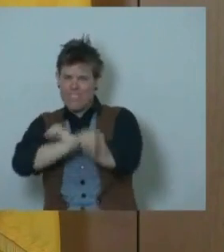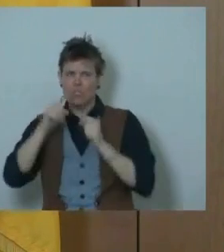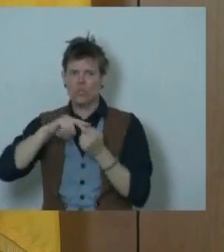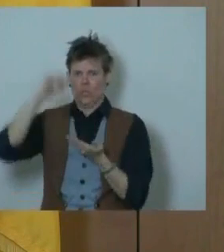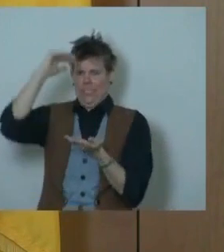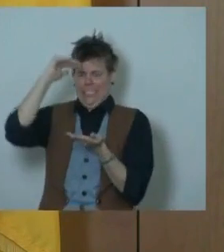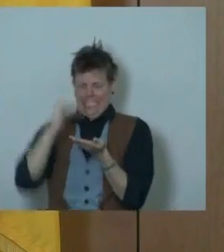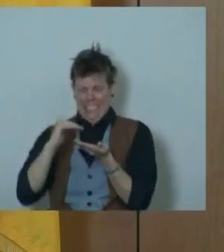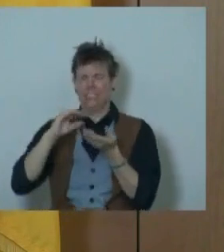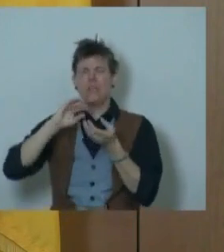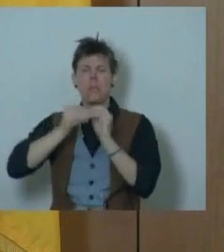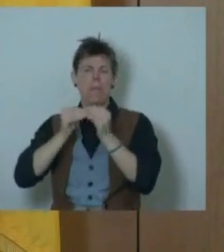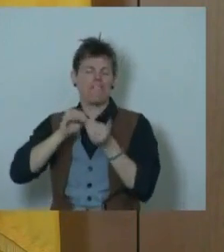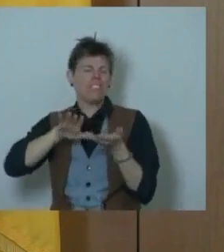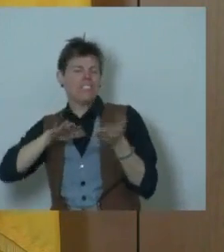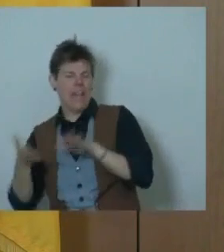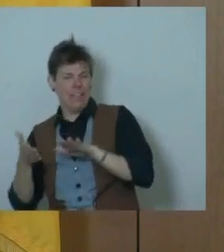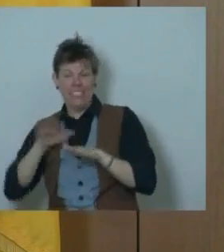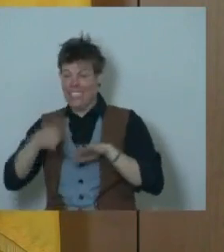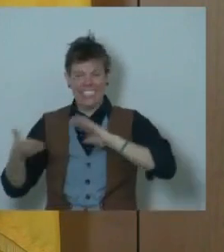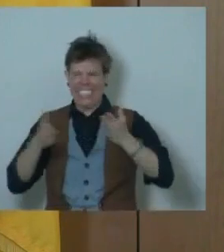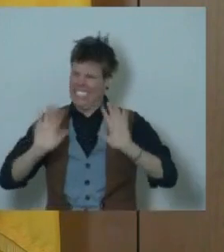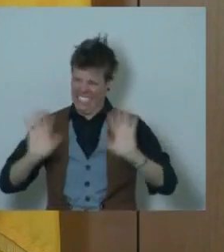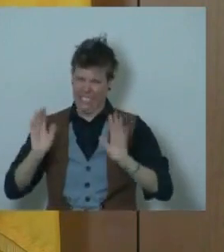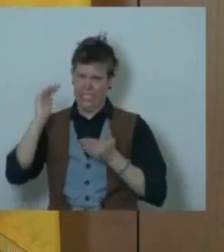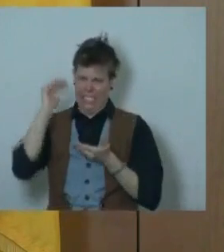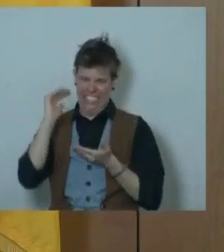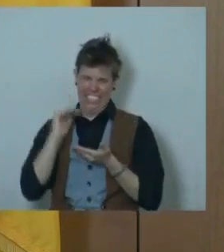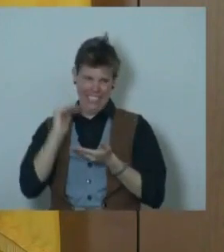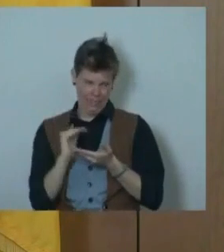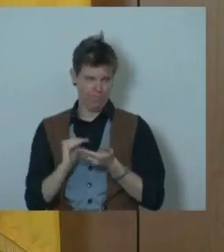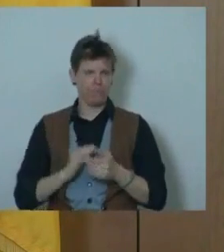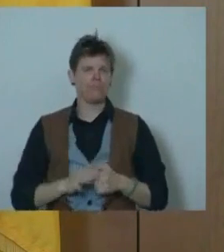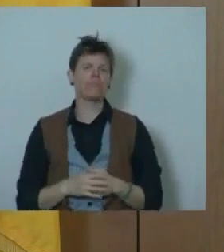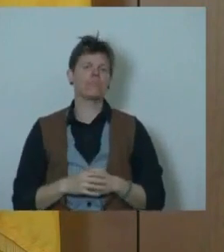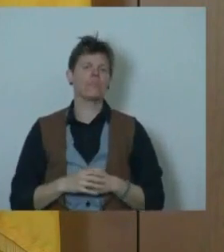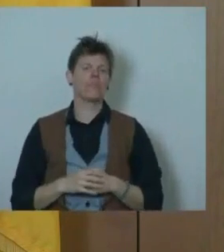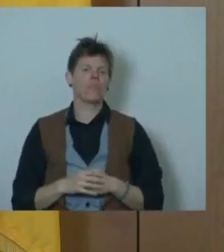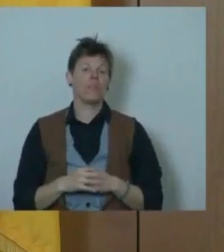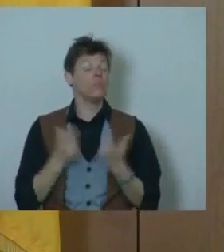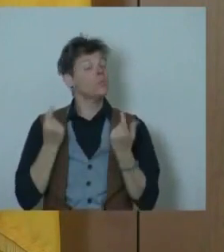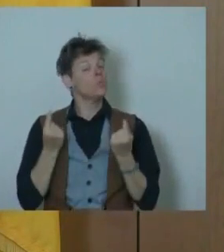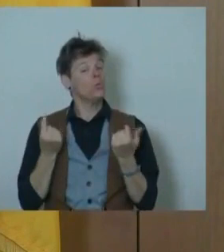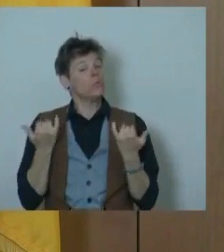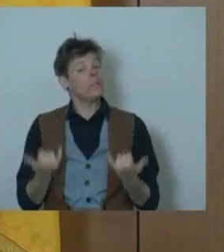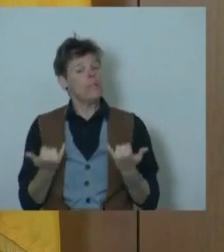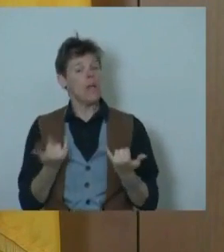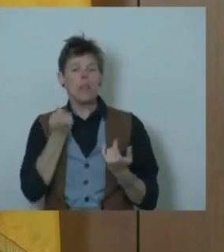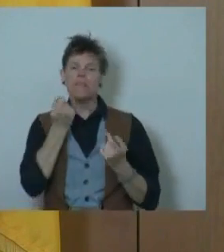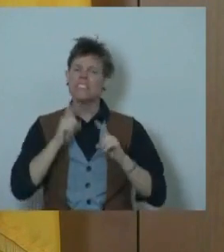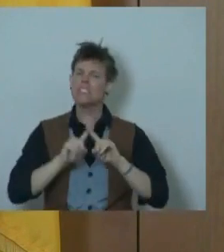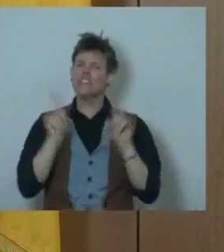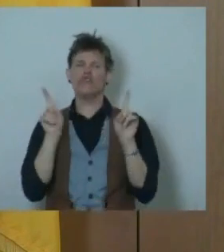WE’RE DOING EVERYTHING IN OUR POWER TO REDUCE THAT NUMBER AND TO STAY THE COURSE TO THE HIGHEST DEGREE.